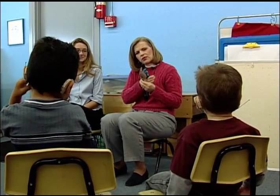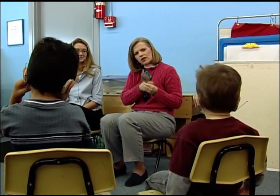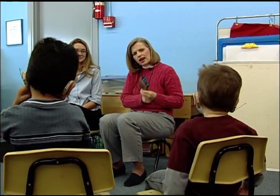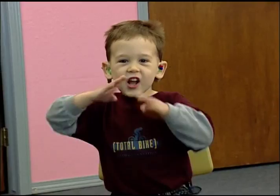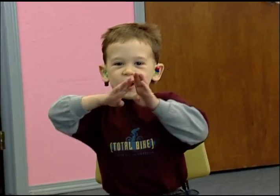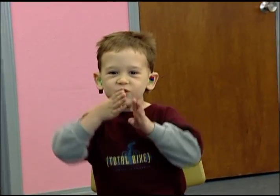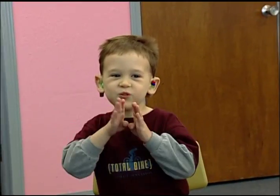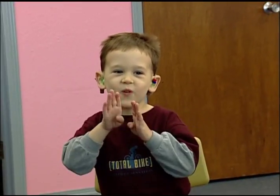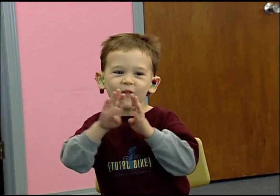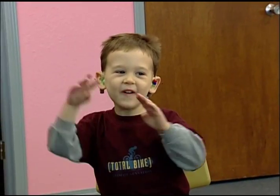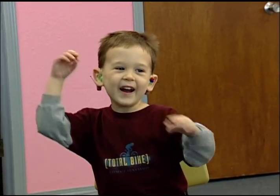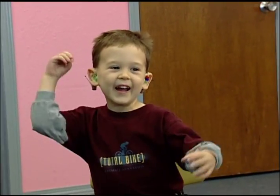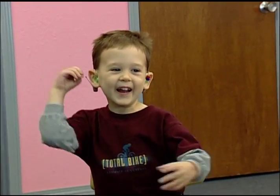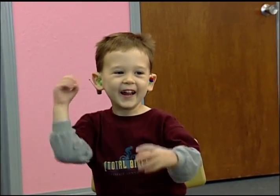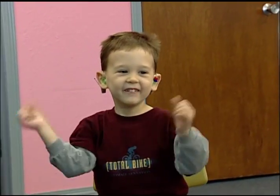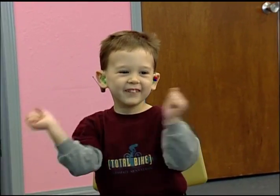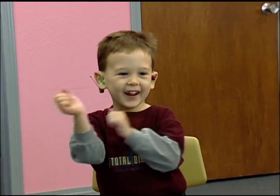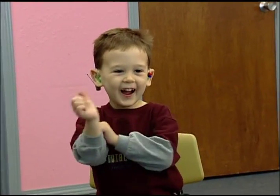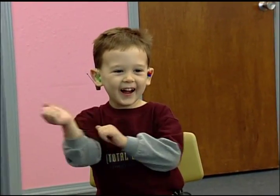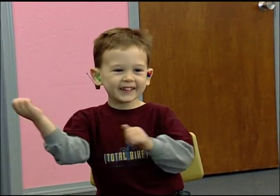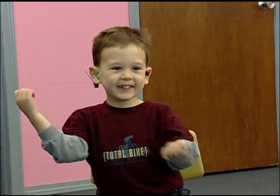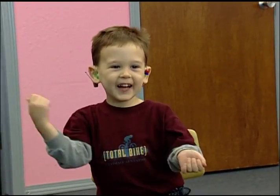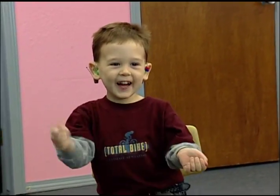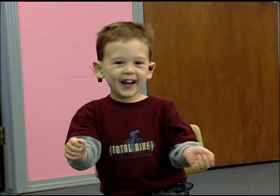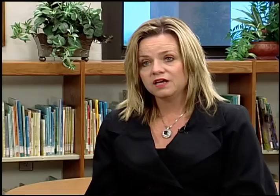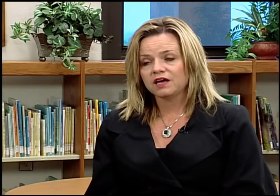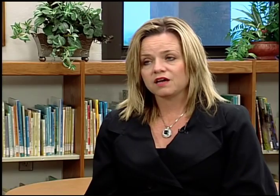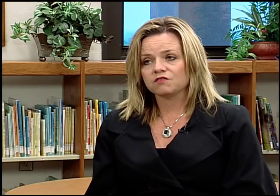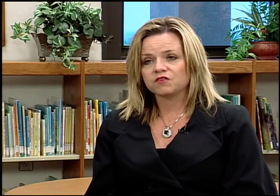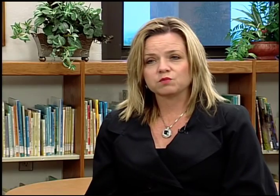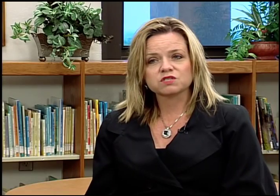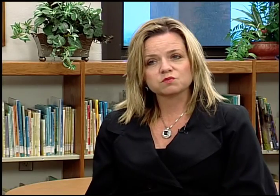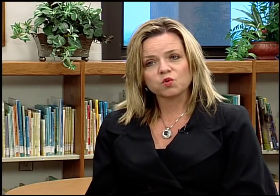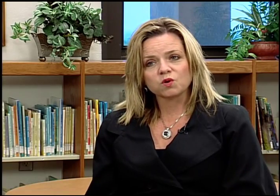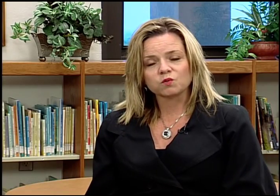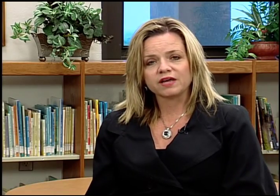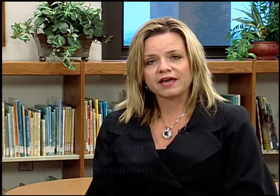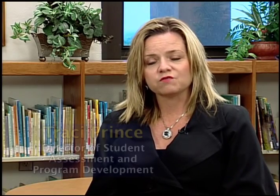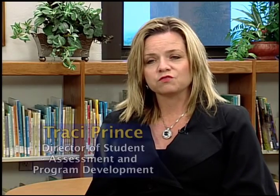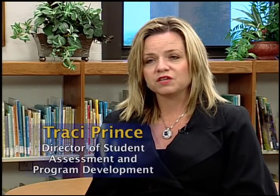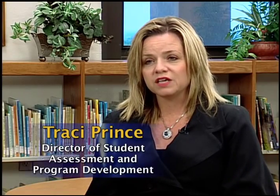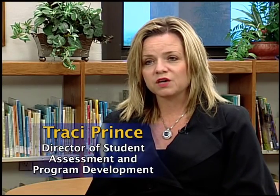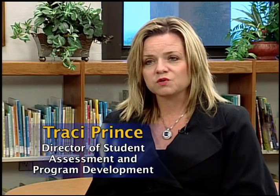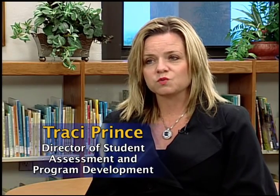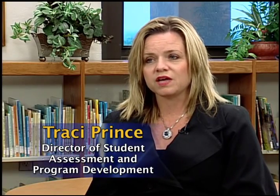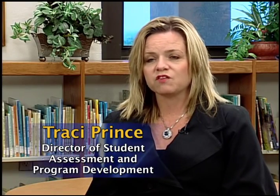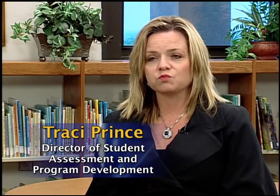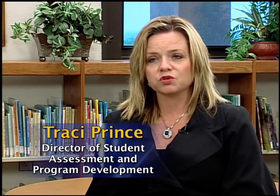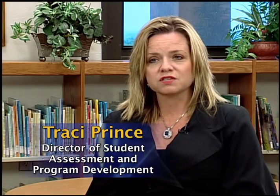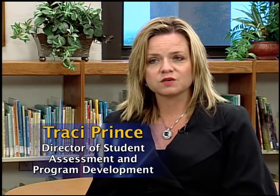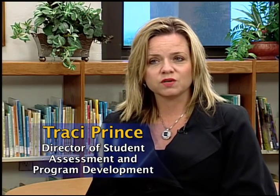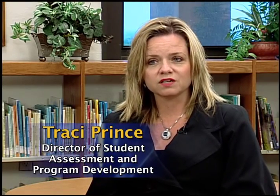regarding modifications to improve learning environments. Family support, we have videos, we have books that we can loan